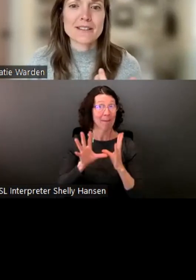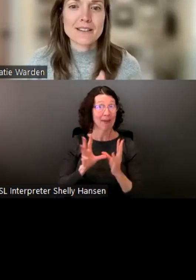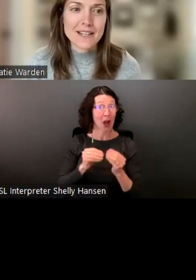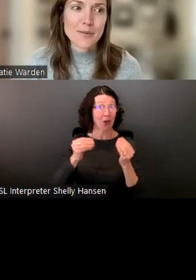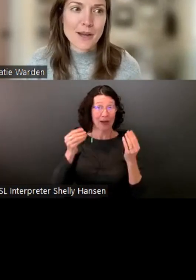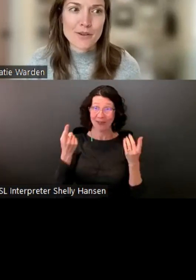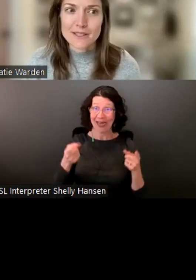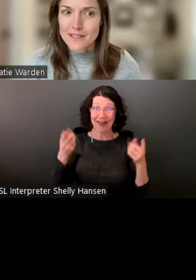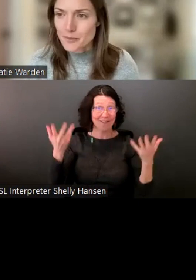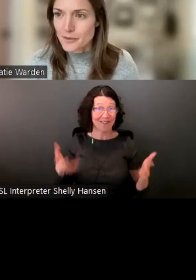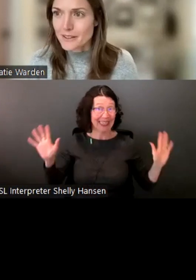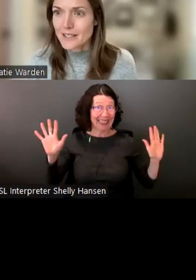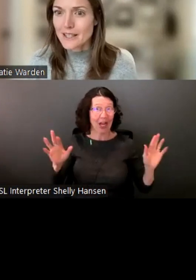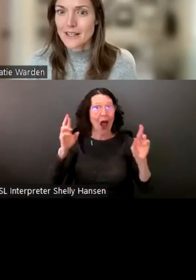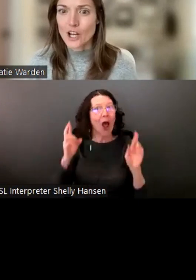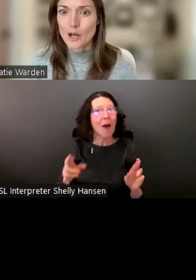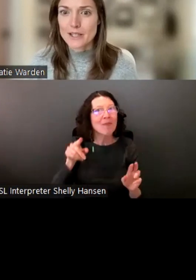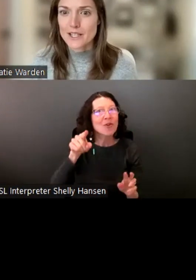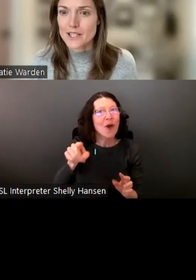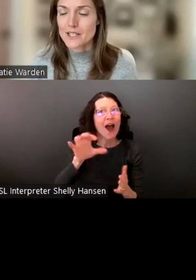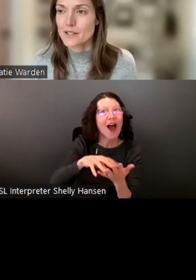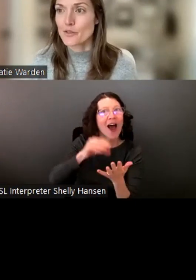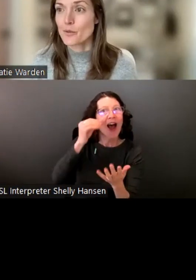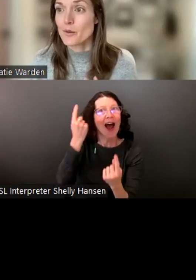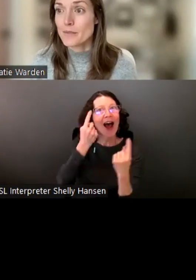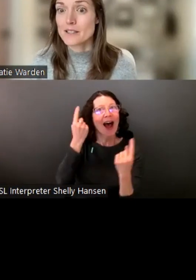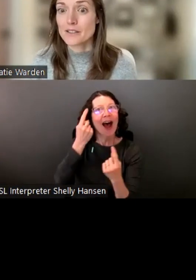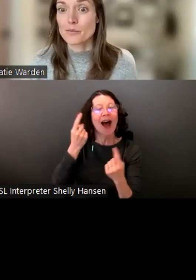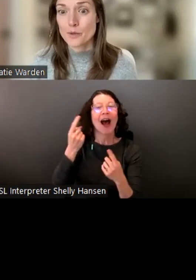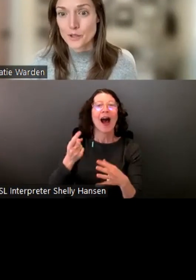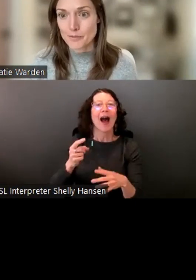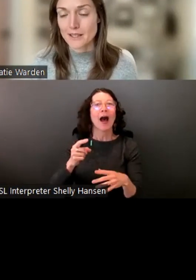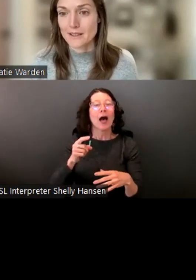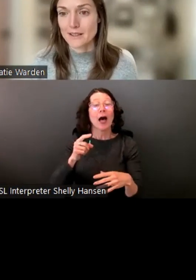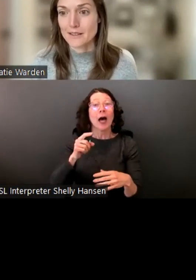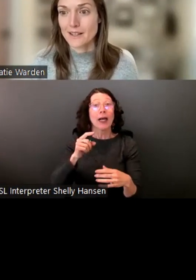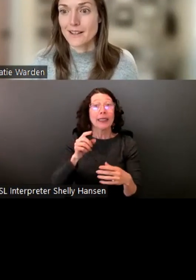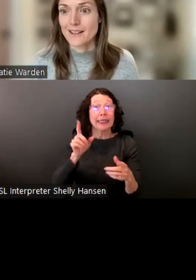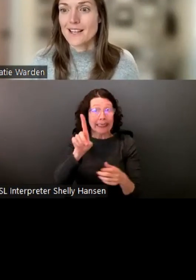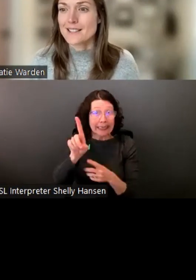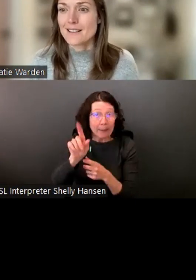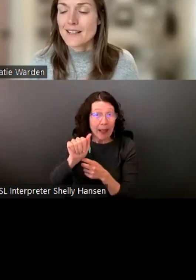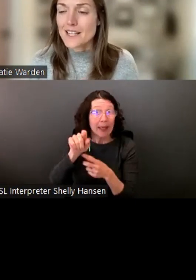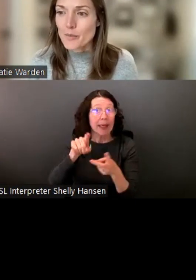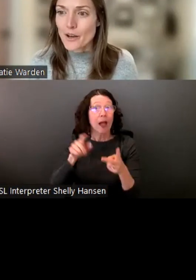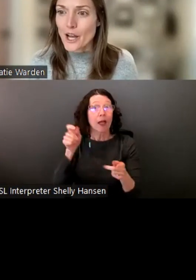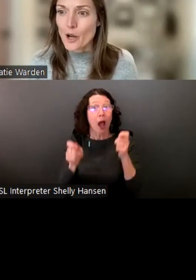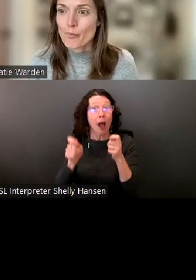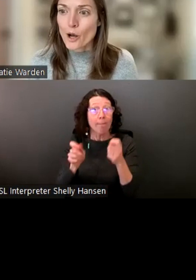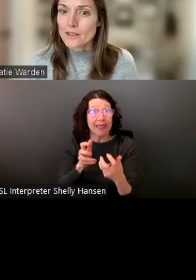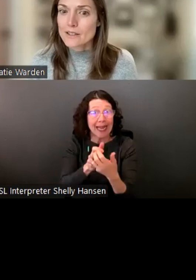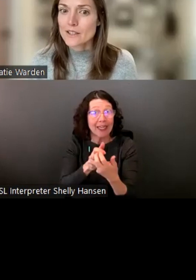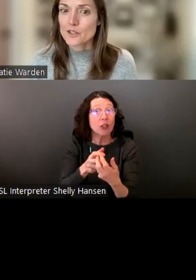to think about disability and accommodations from a misfit perspective to think about how policies